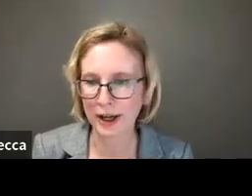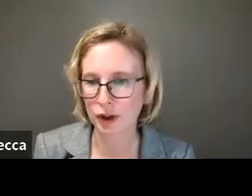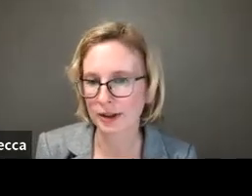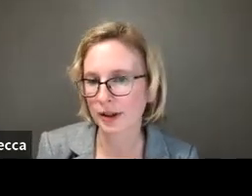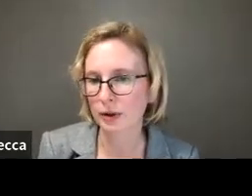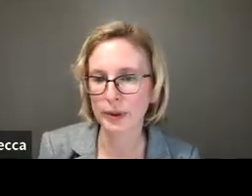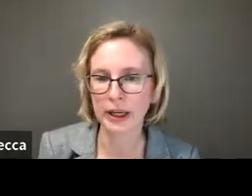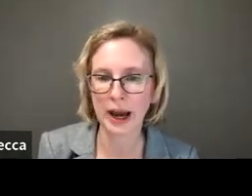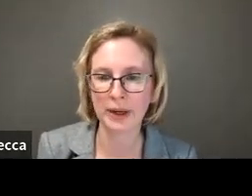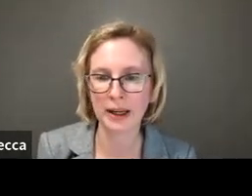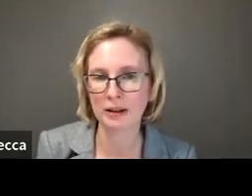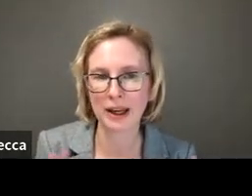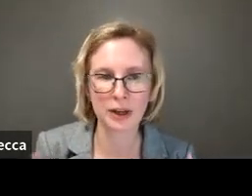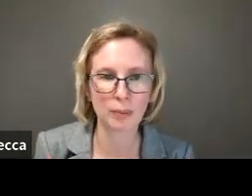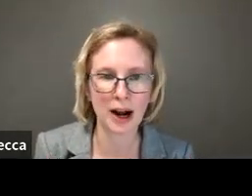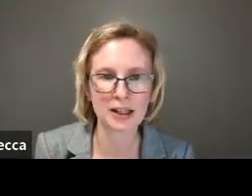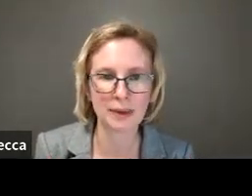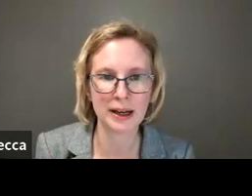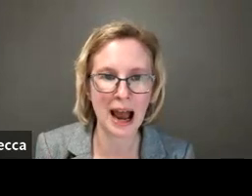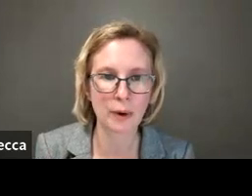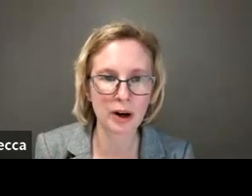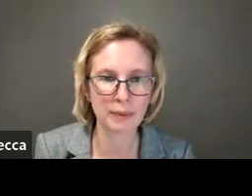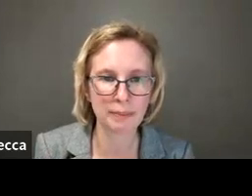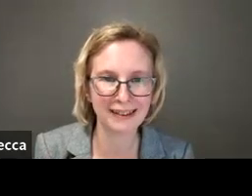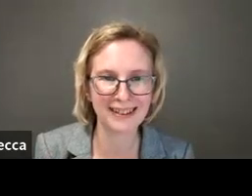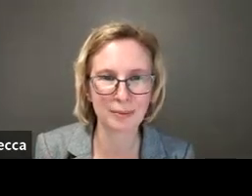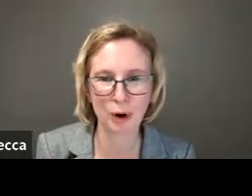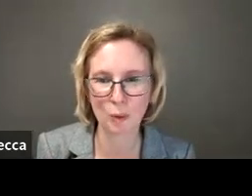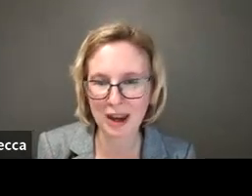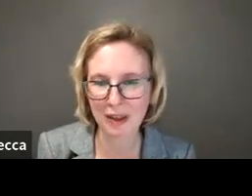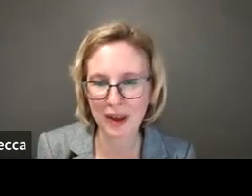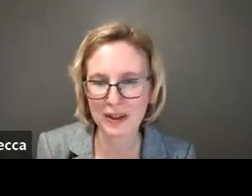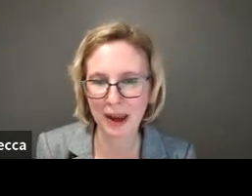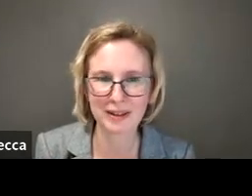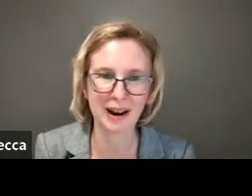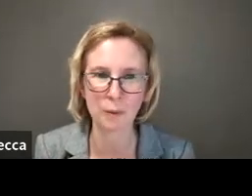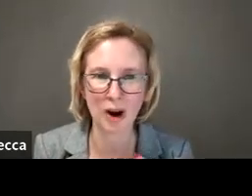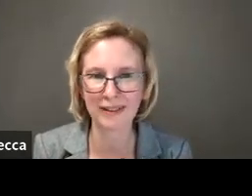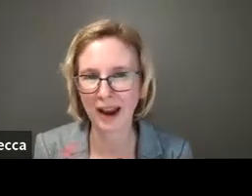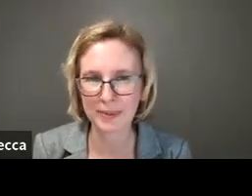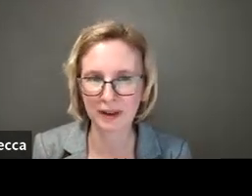questions, including how many like their approximate hour commitment per week that they've spent and on what types of